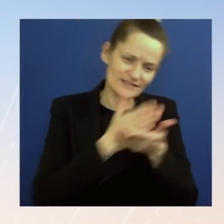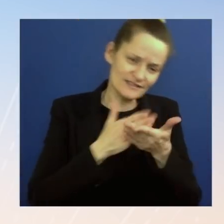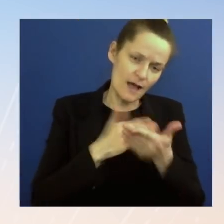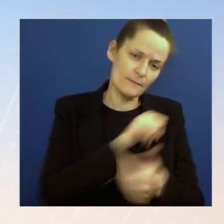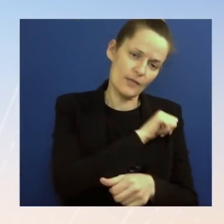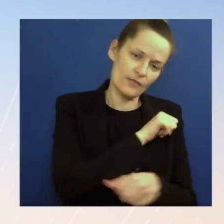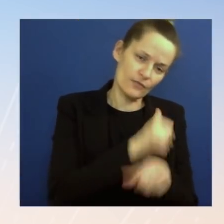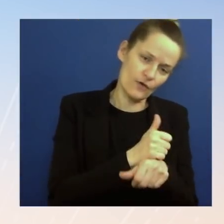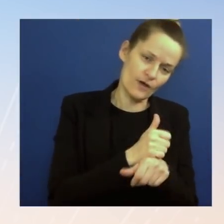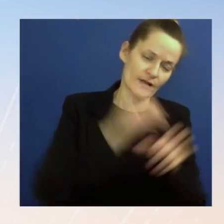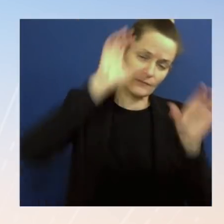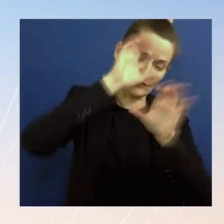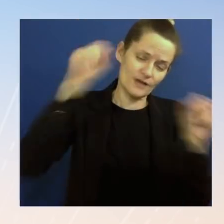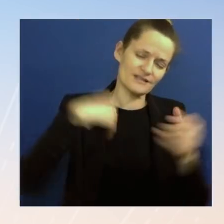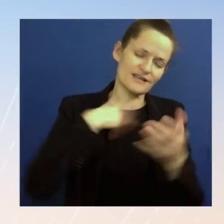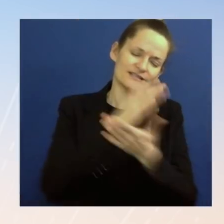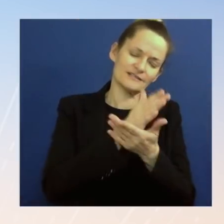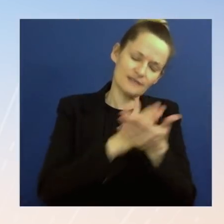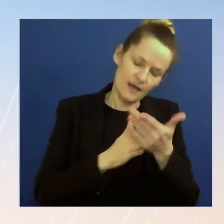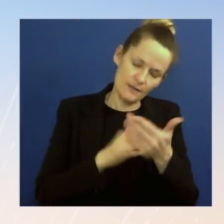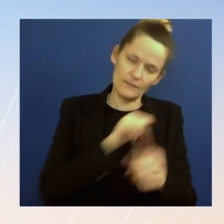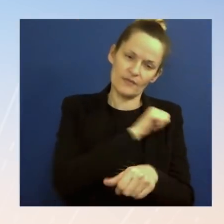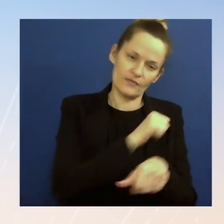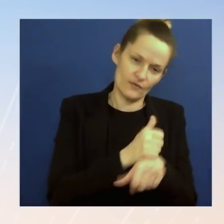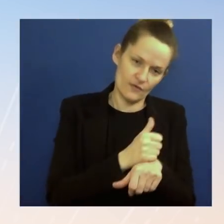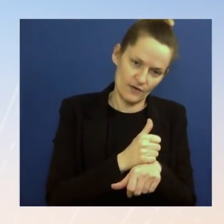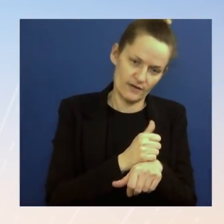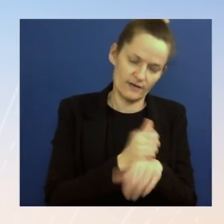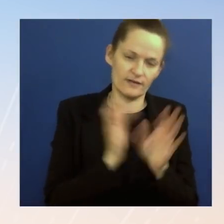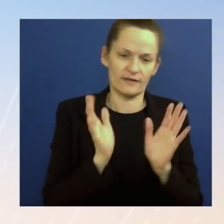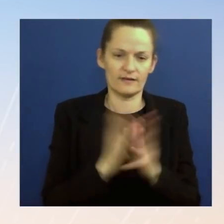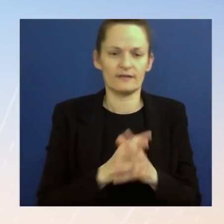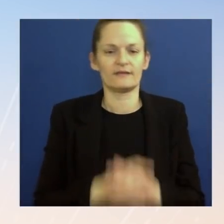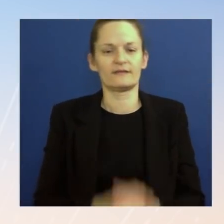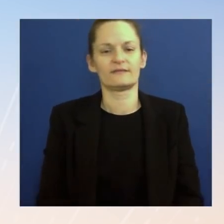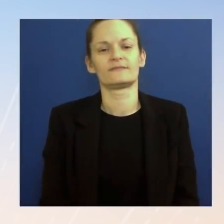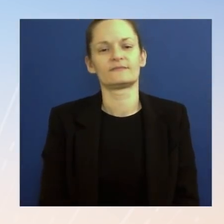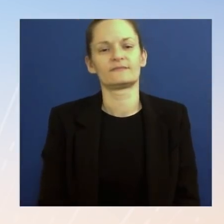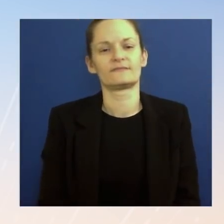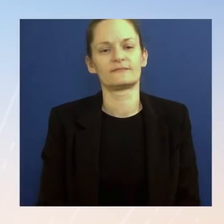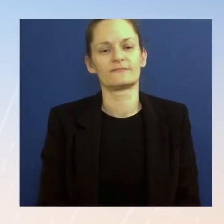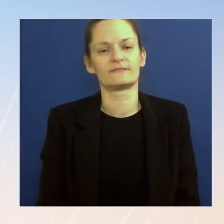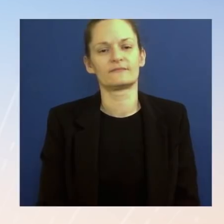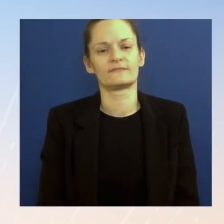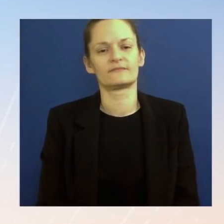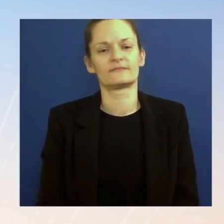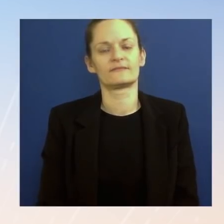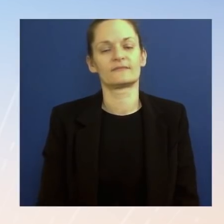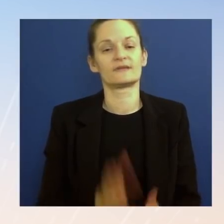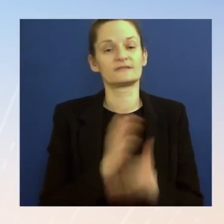I think there have been some reports about some that are under consideration, including one on policing, which we have talked about a bit in the past.